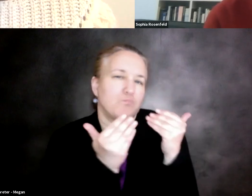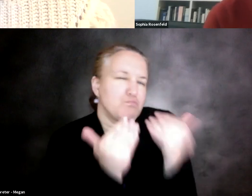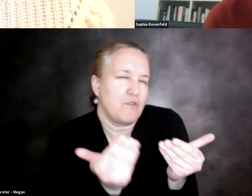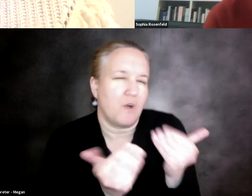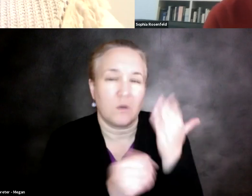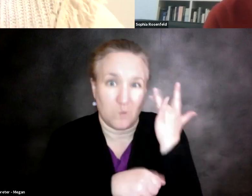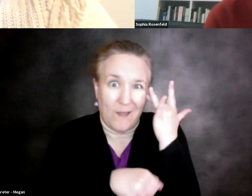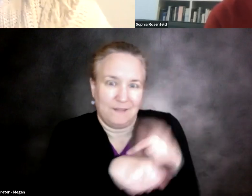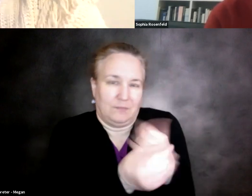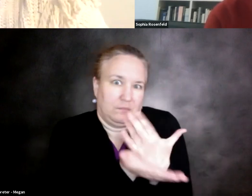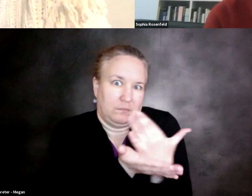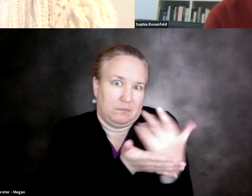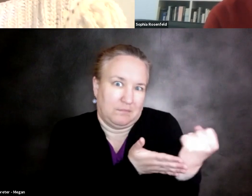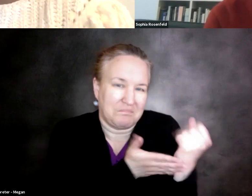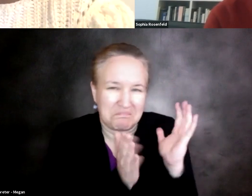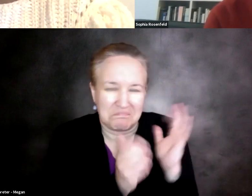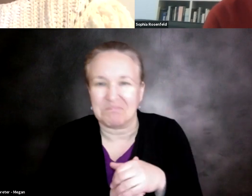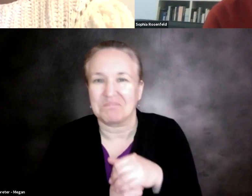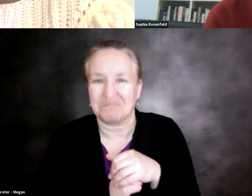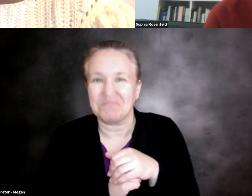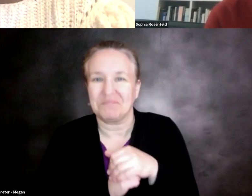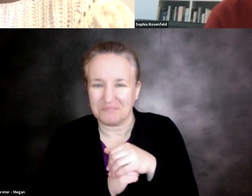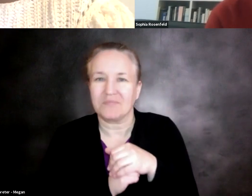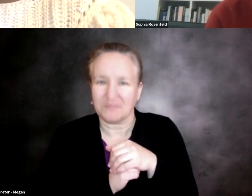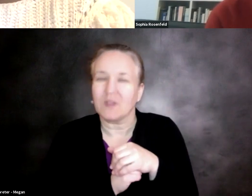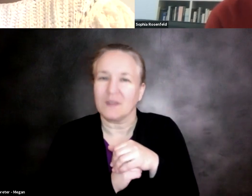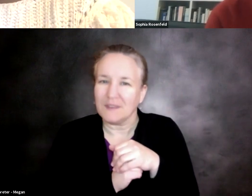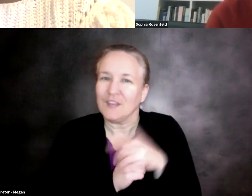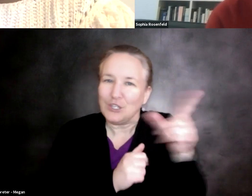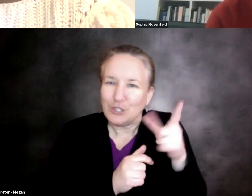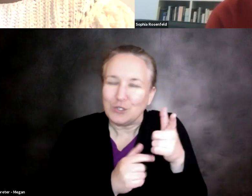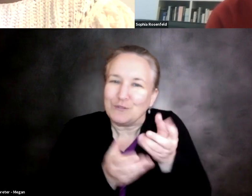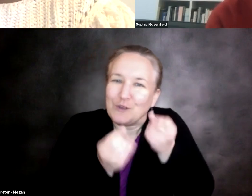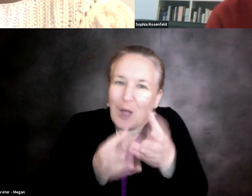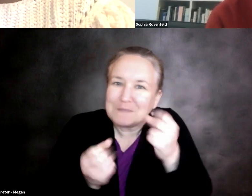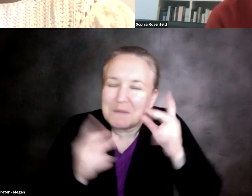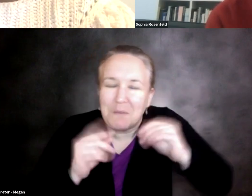going to run out of time, alas. You've generated too many good thoughts to get to them all.